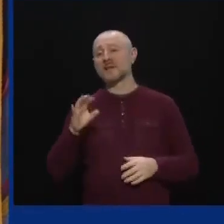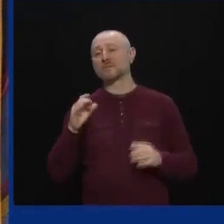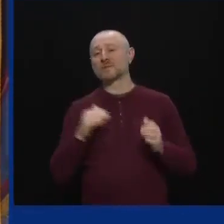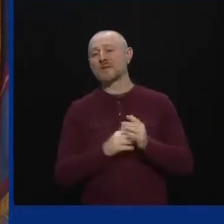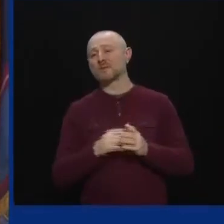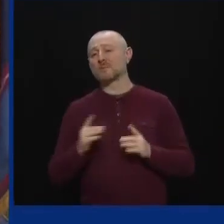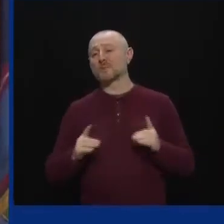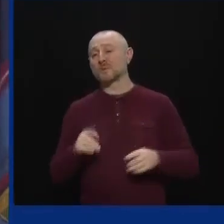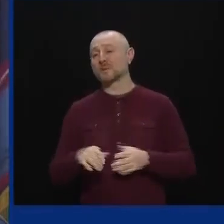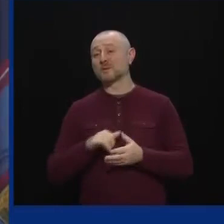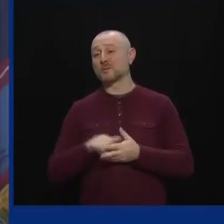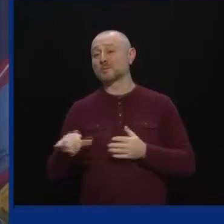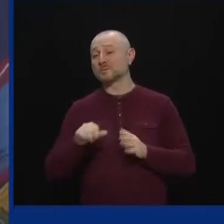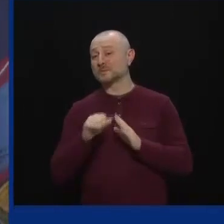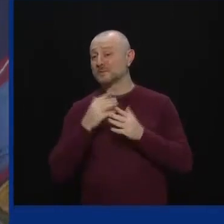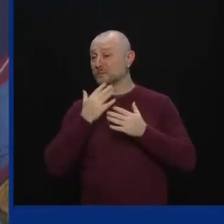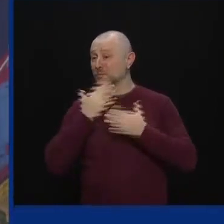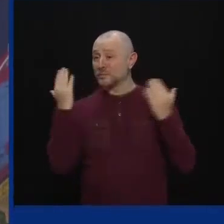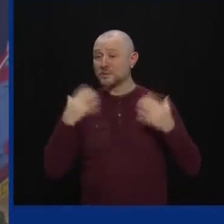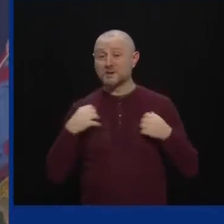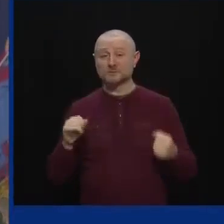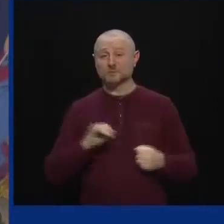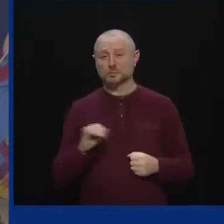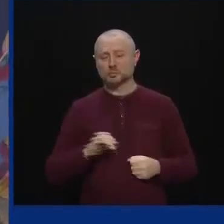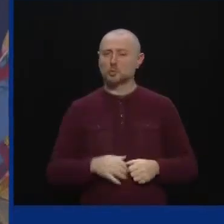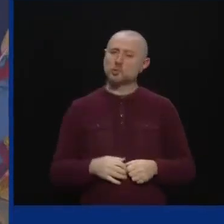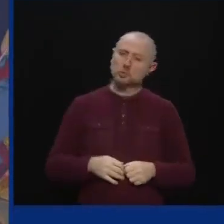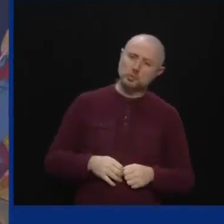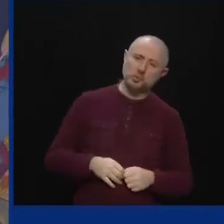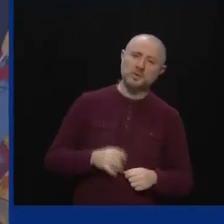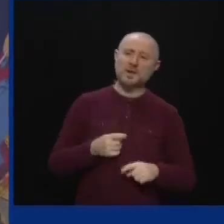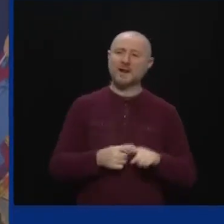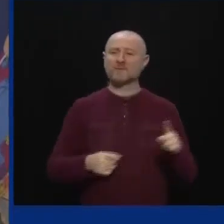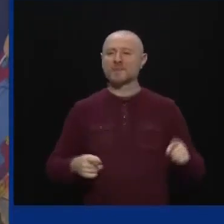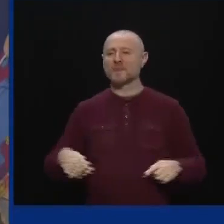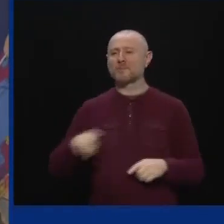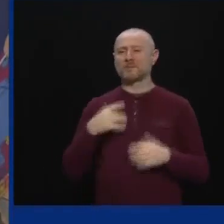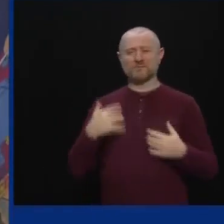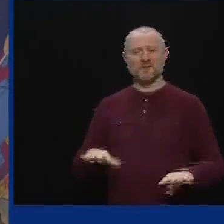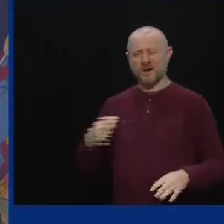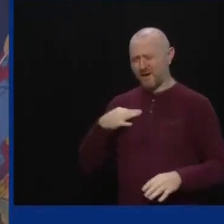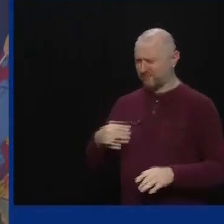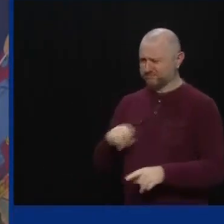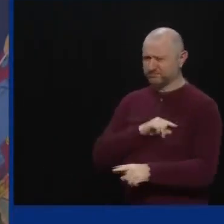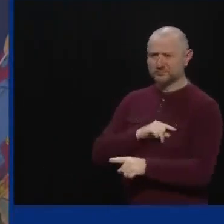I DON'T KNOW HOW TO PUT AN EXCLAMATION POINT ON THAT OTHER THAN SAYING SHE'S RIGHT. THERE SHOULD NOT BE 900,000